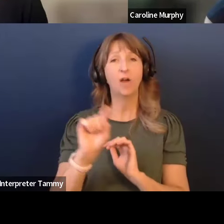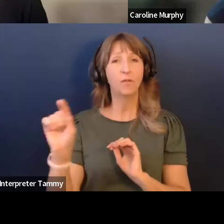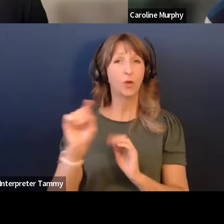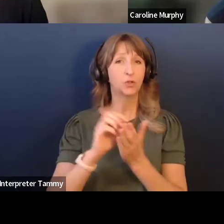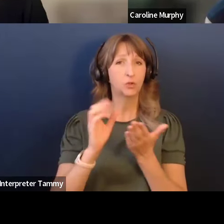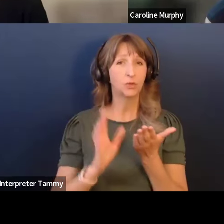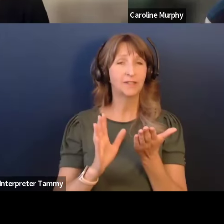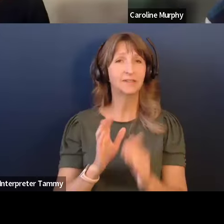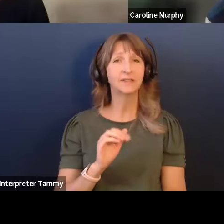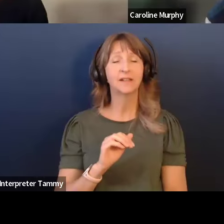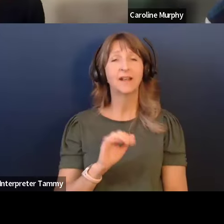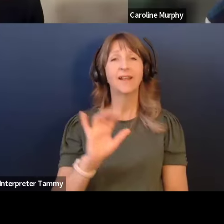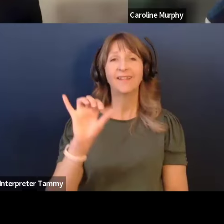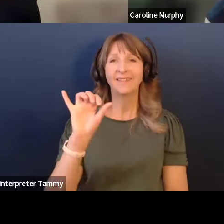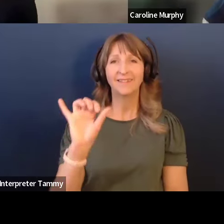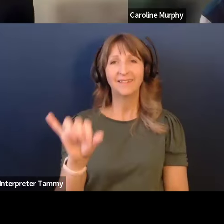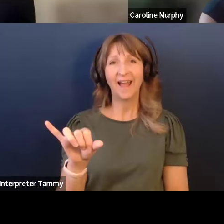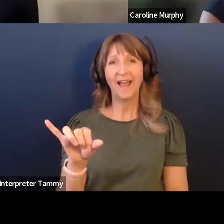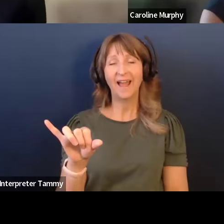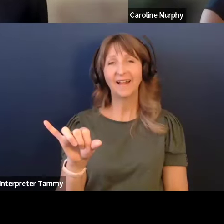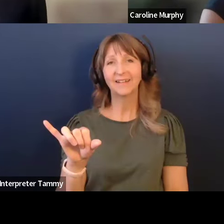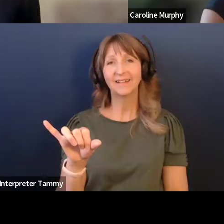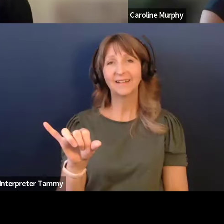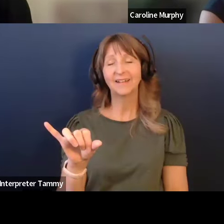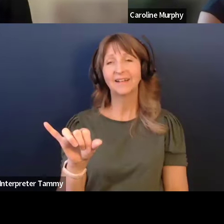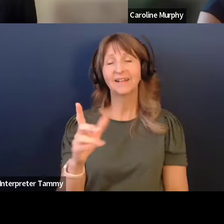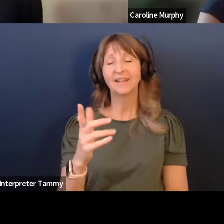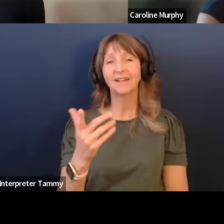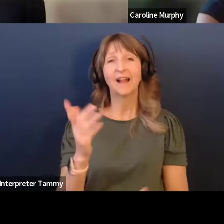And that sort of takes some responsibility, some pressure off of